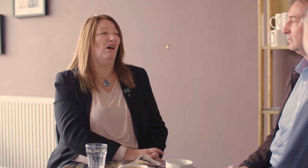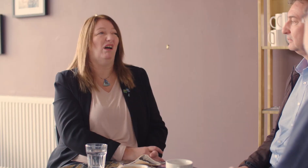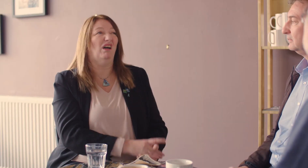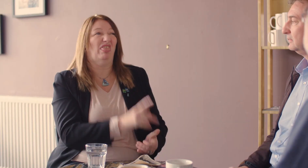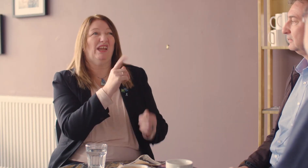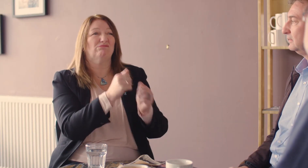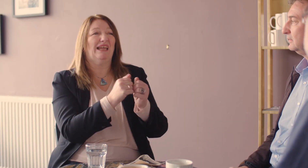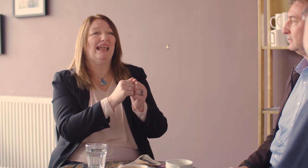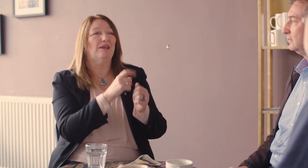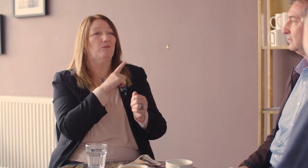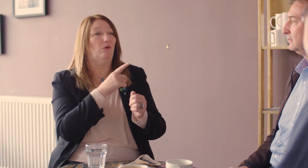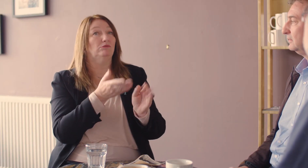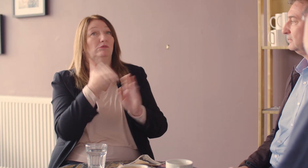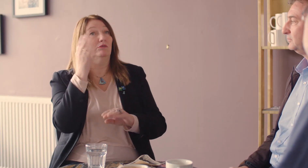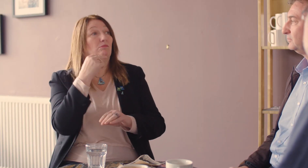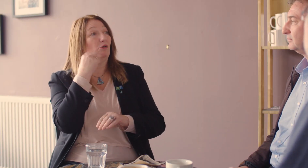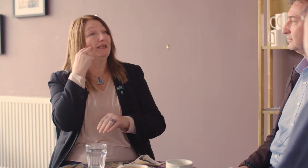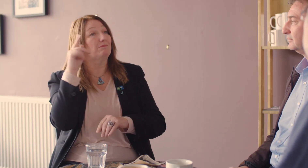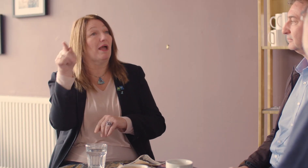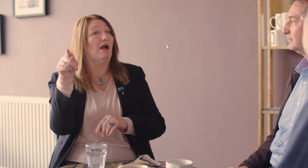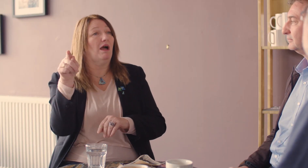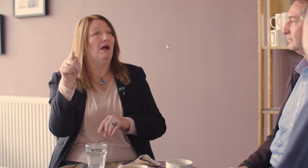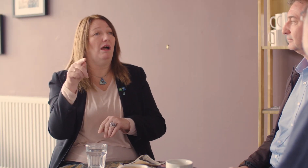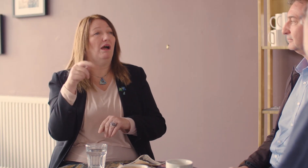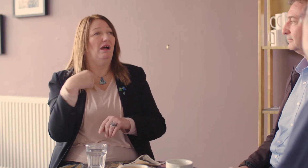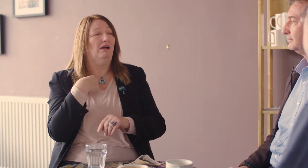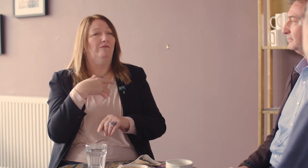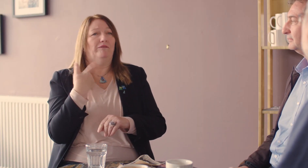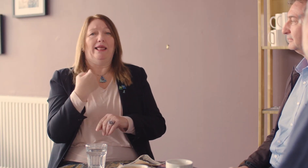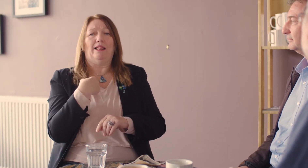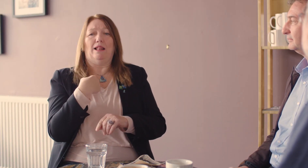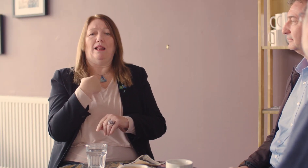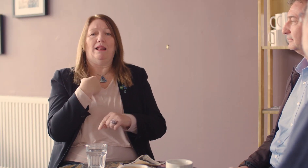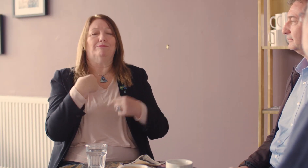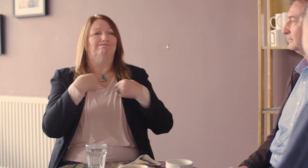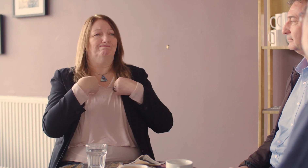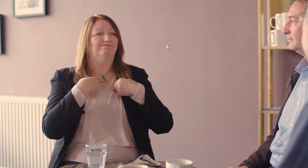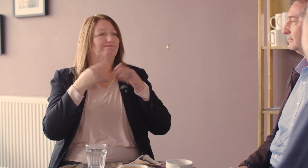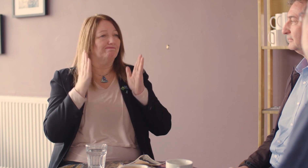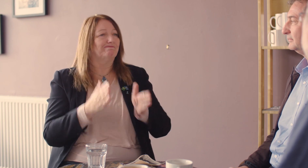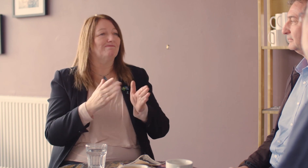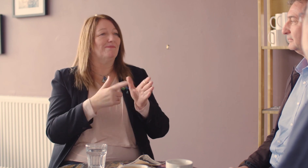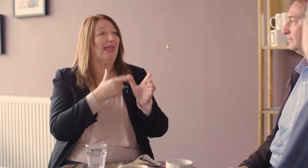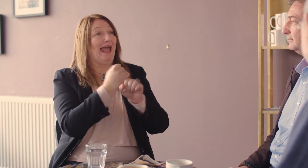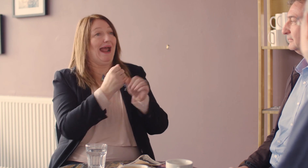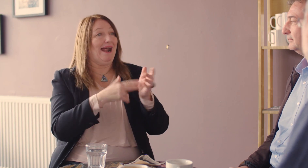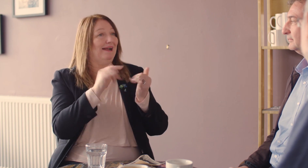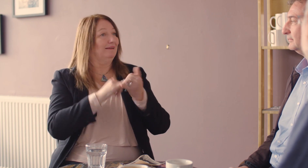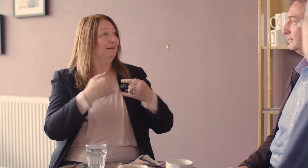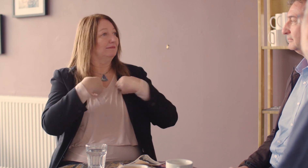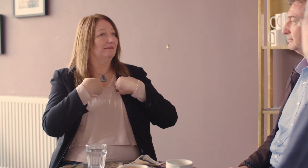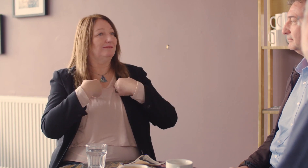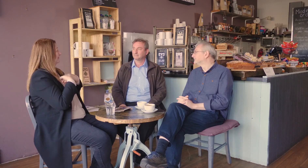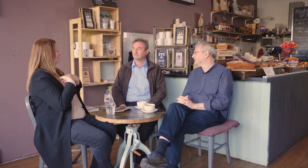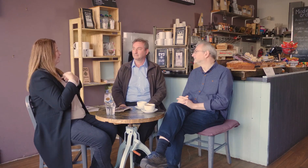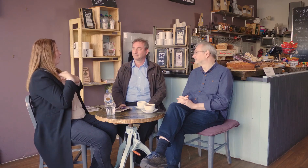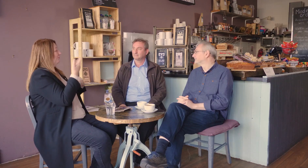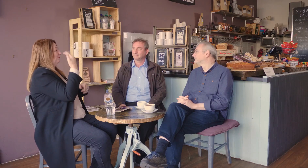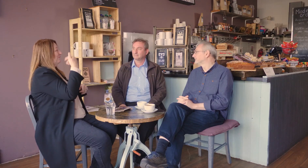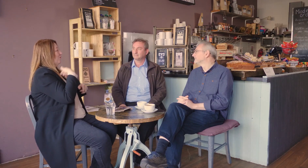I think you're right. I went to Boston Spa and it was just me, Agnes. Whereas, before, I'd always been with you and we'd done everything together.